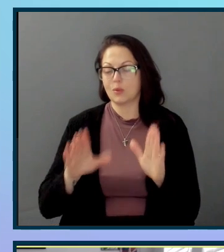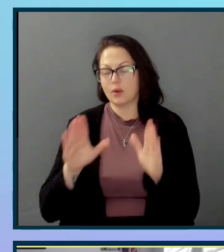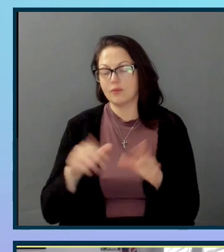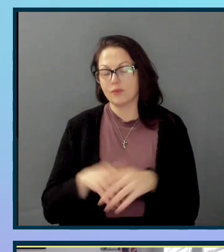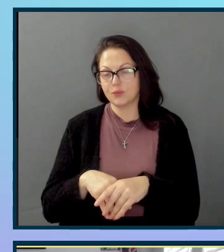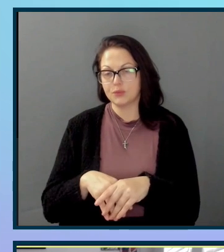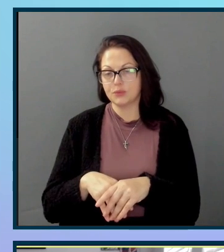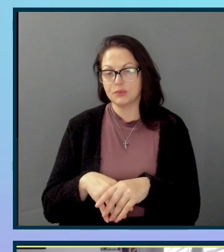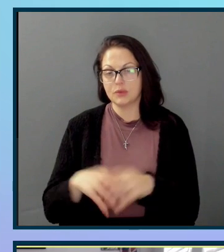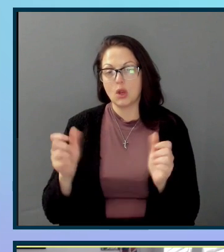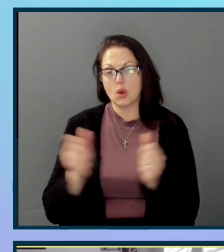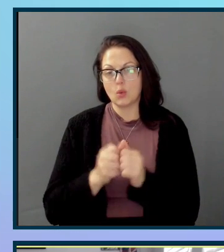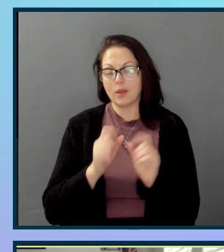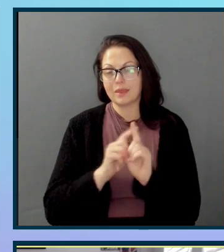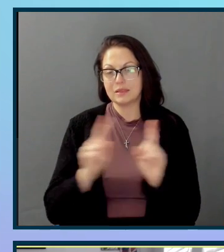with those differences in mind.